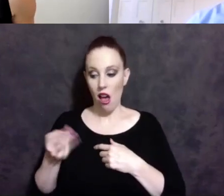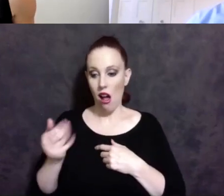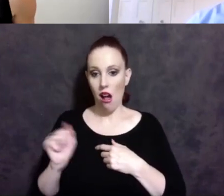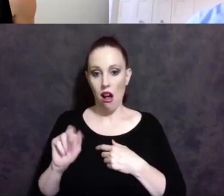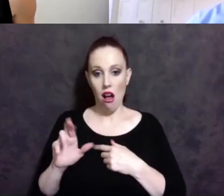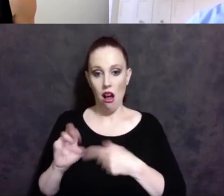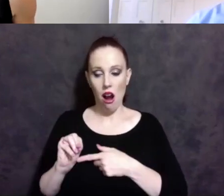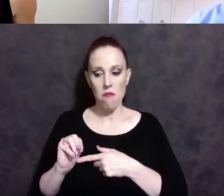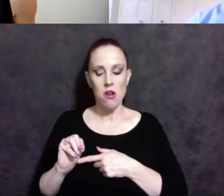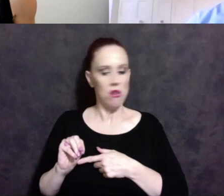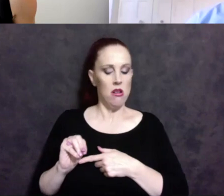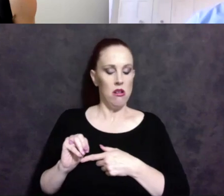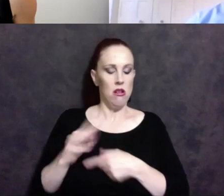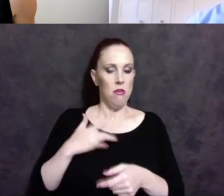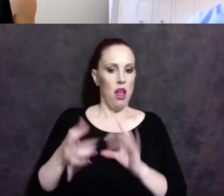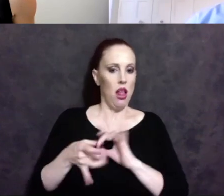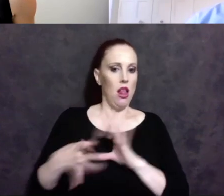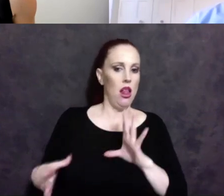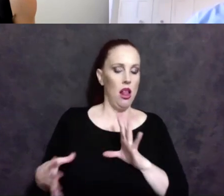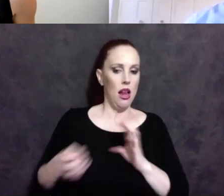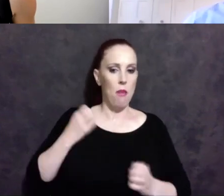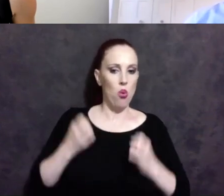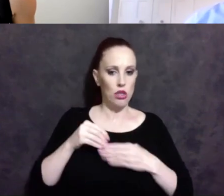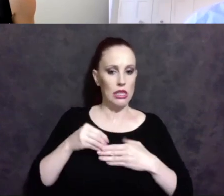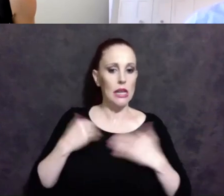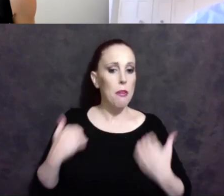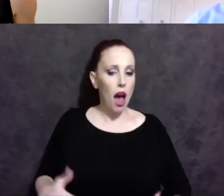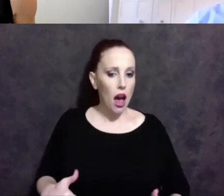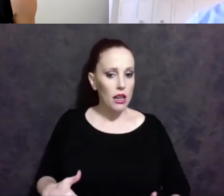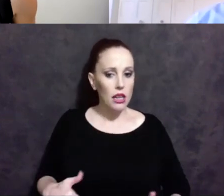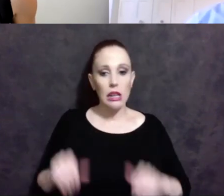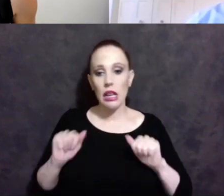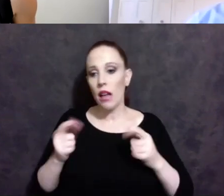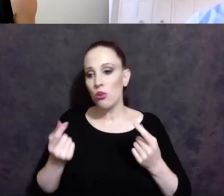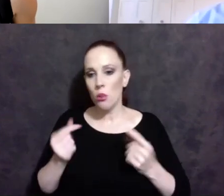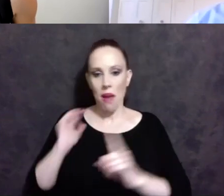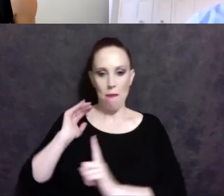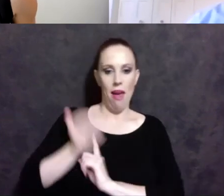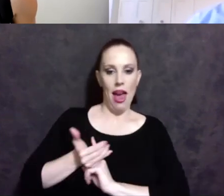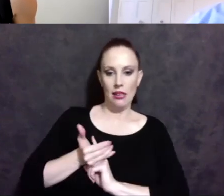your emotions and your body and that can be done by masking whatever that discomfort is